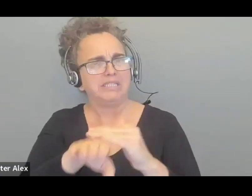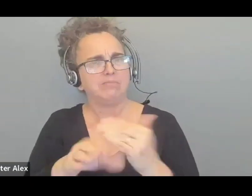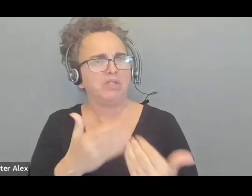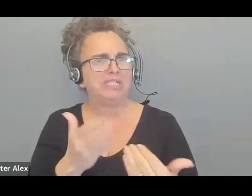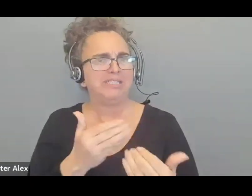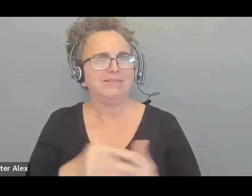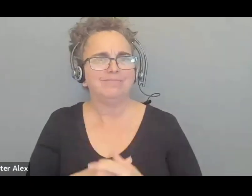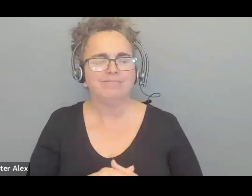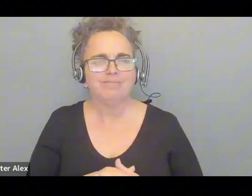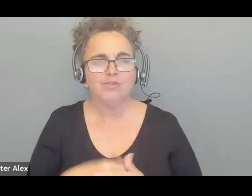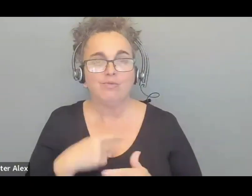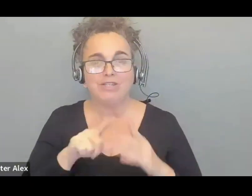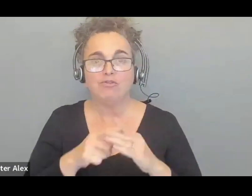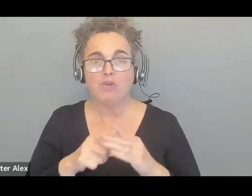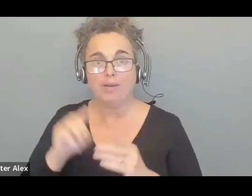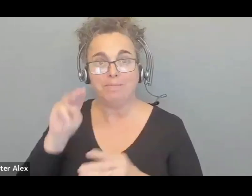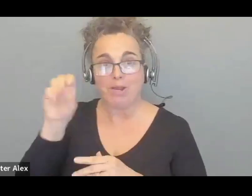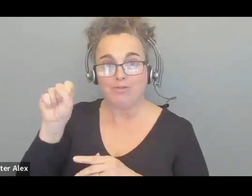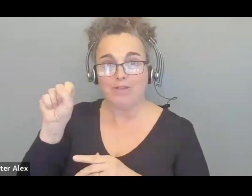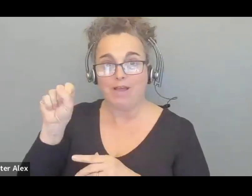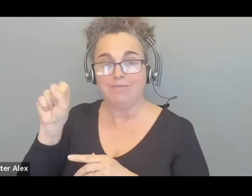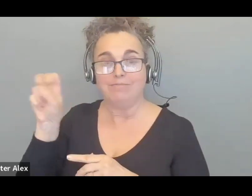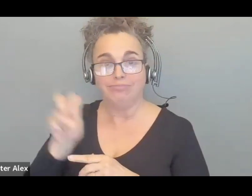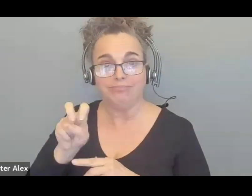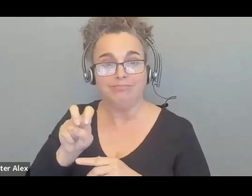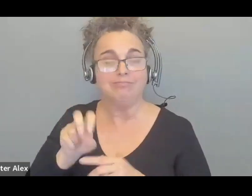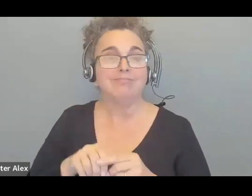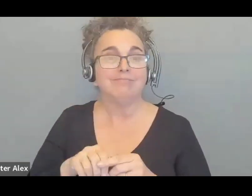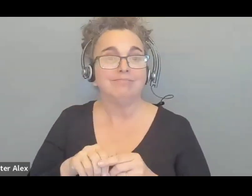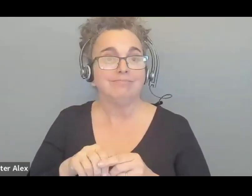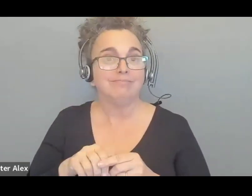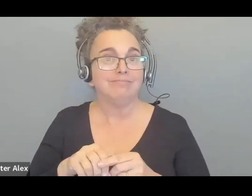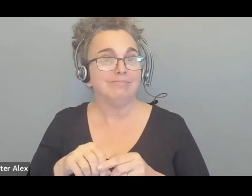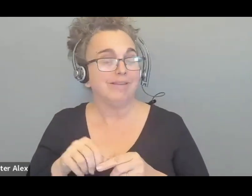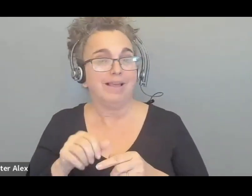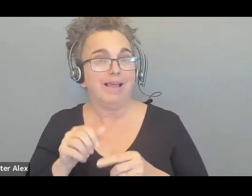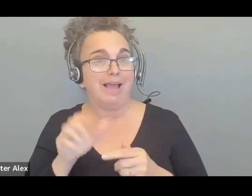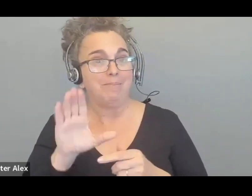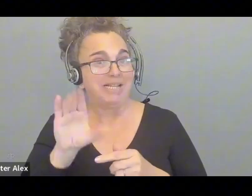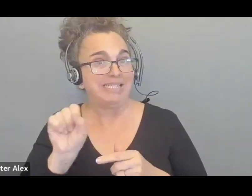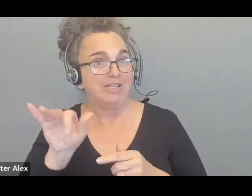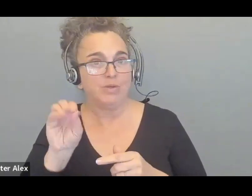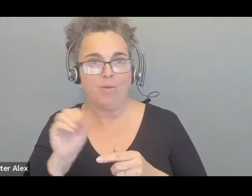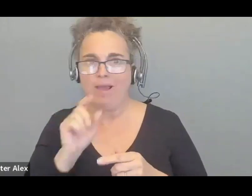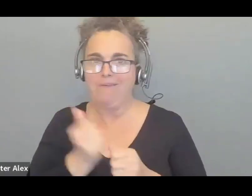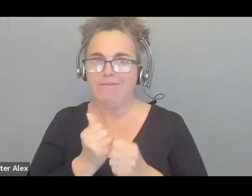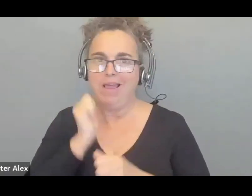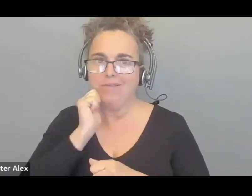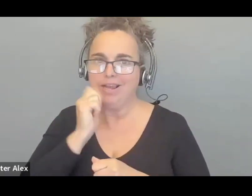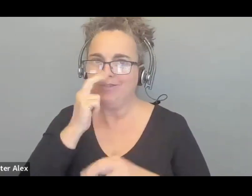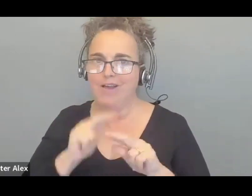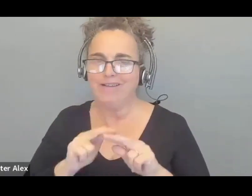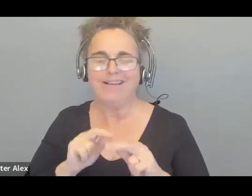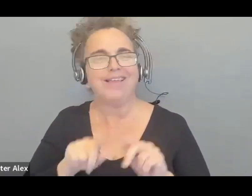So I started out in Microsoft and now I'm at CISCO, and every day is fun and can't wait to share a little bit more. Thank you.